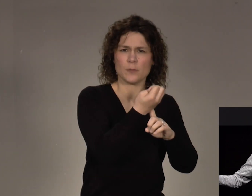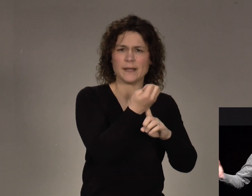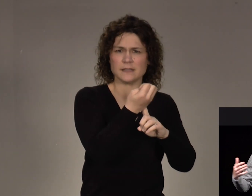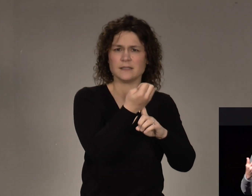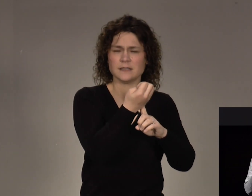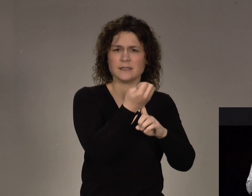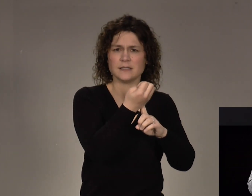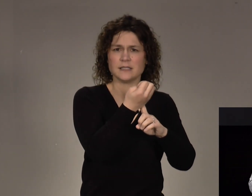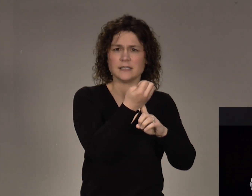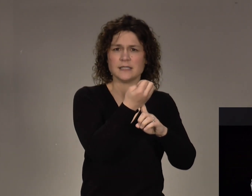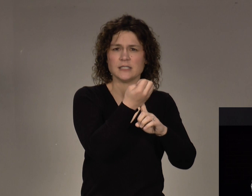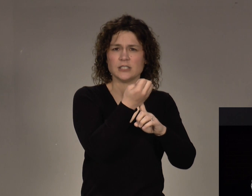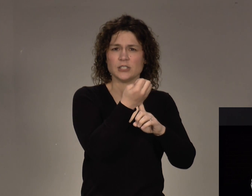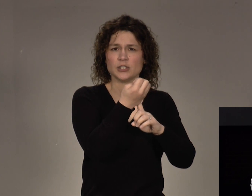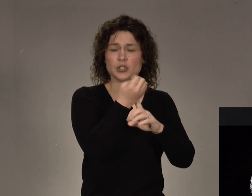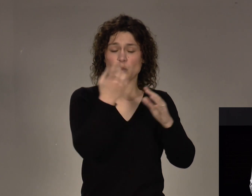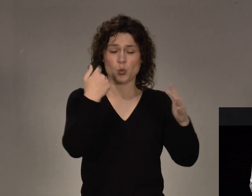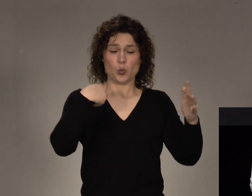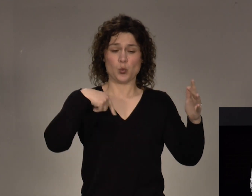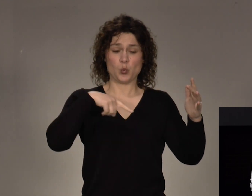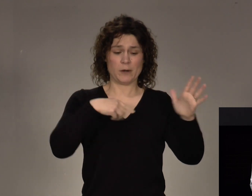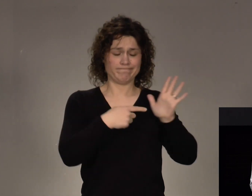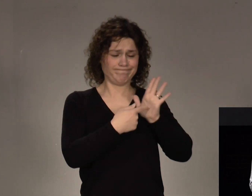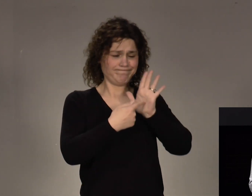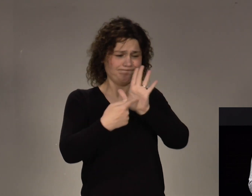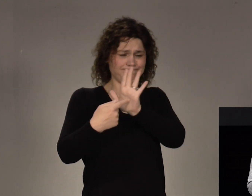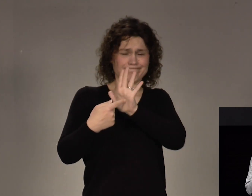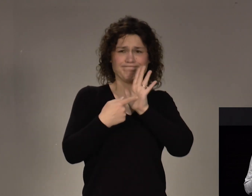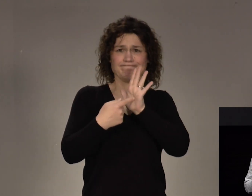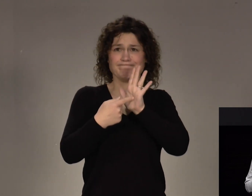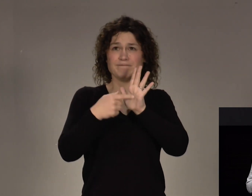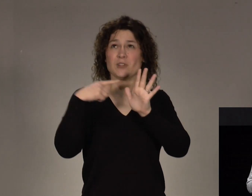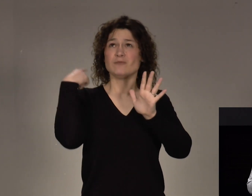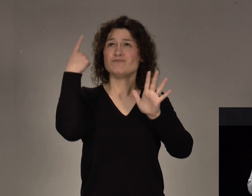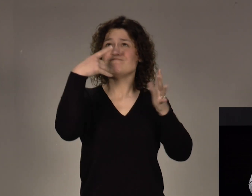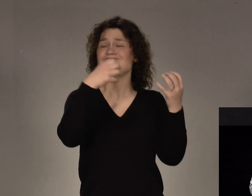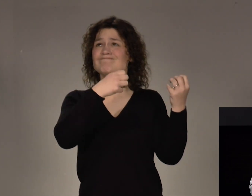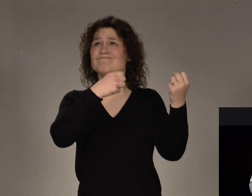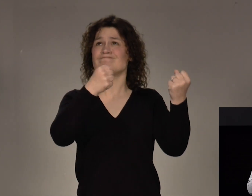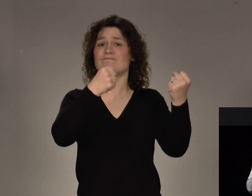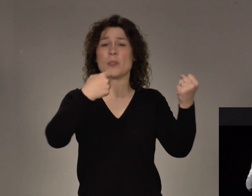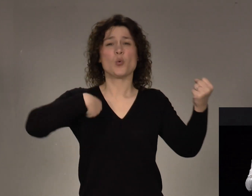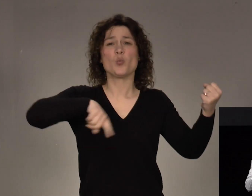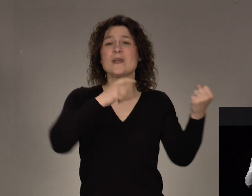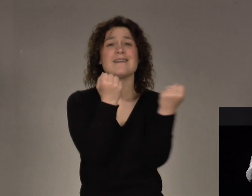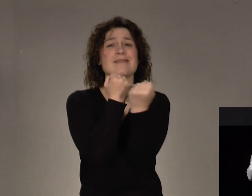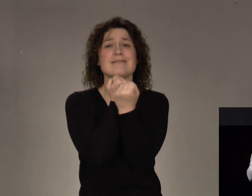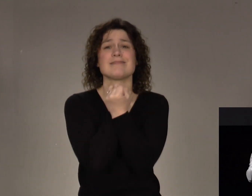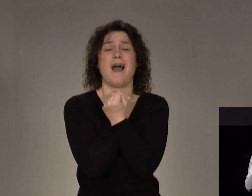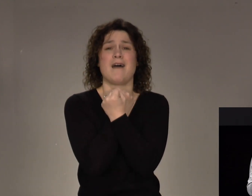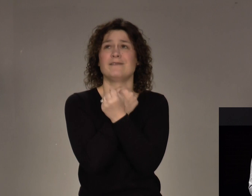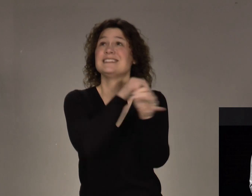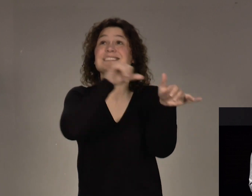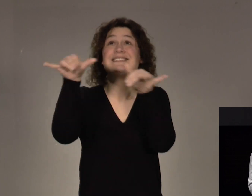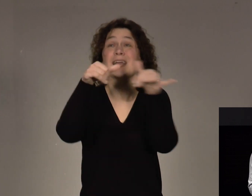To "bear the image of God" means that we love like God loves. That's how we're